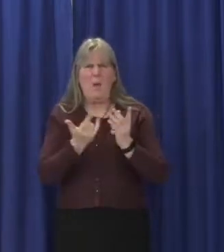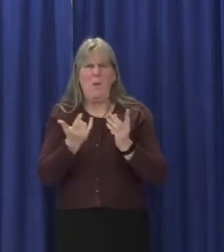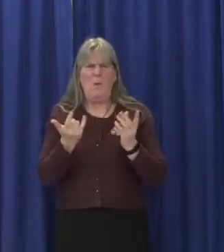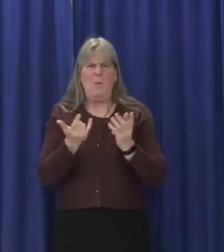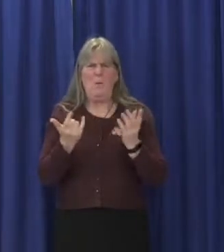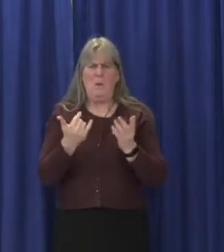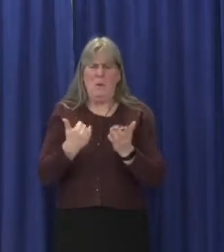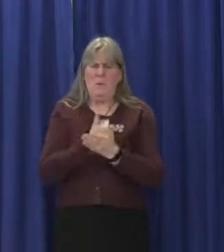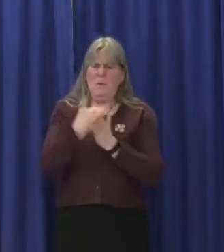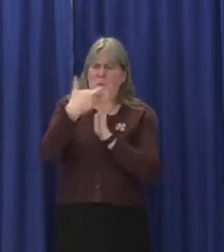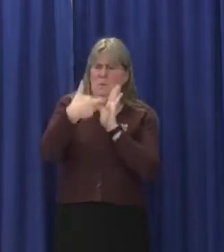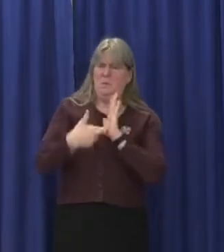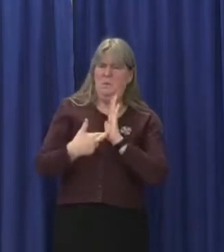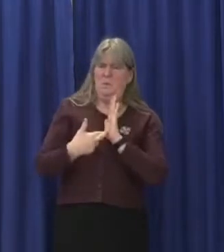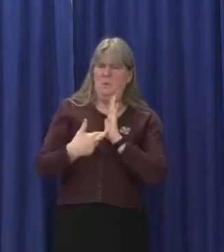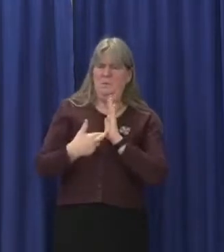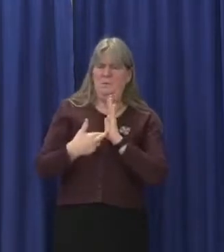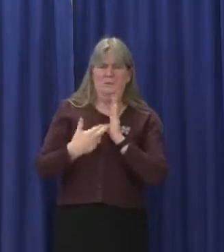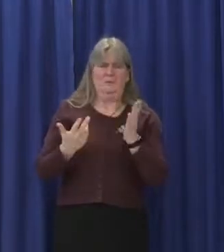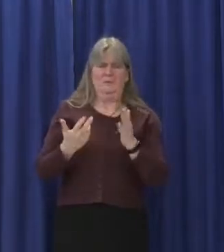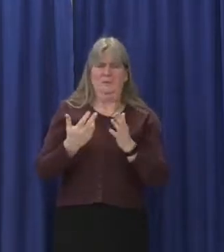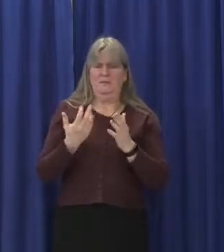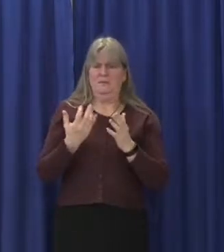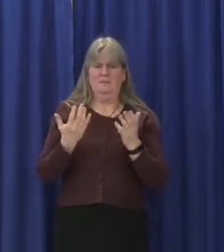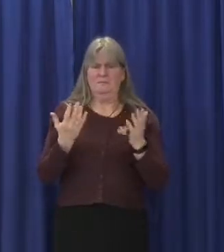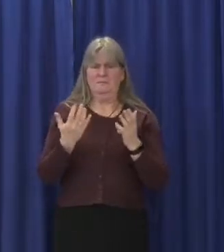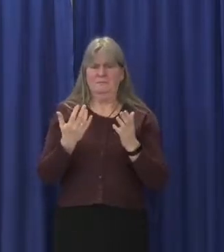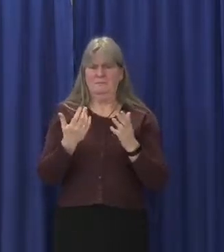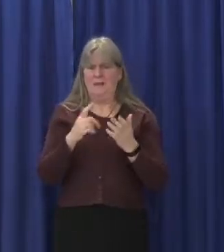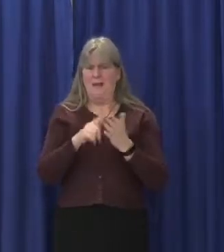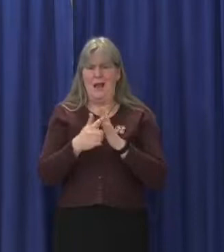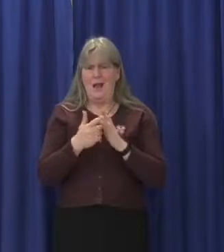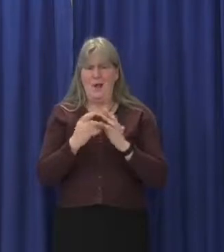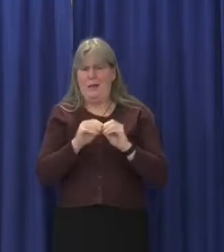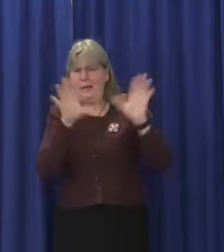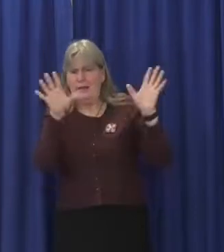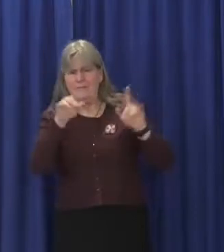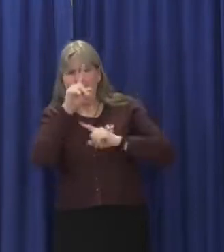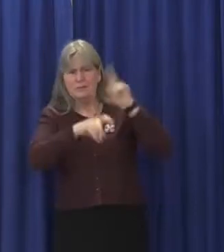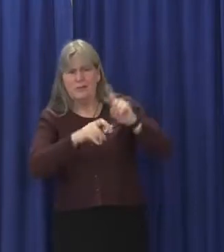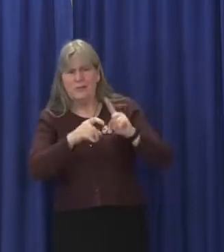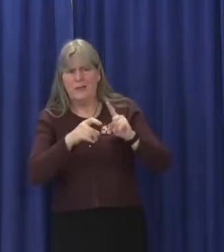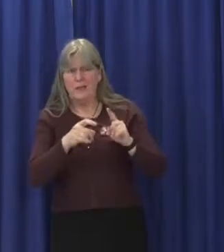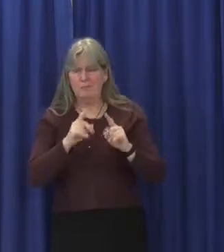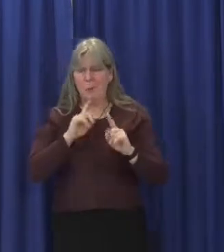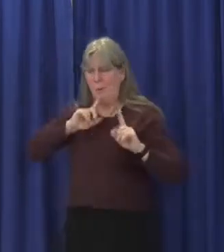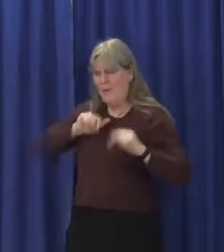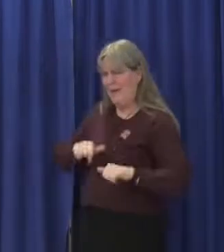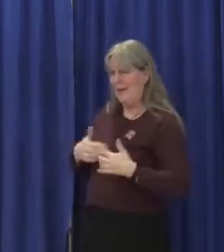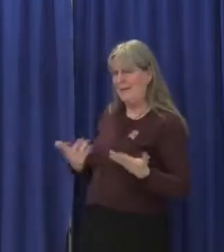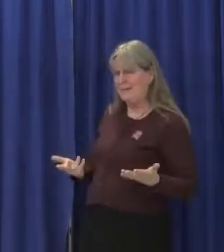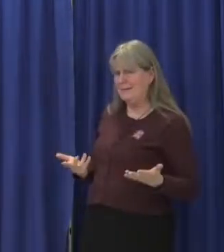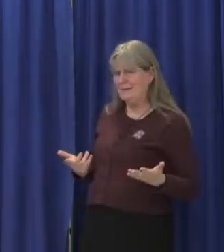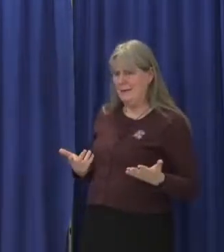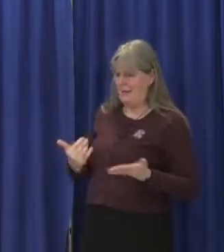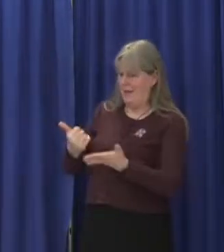restrictions at 7:00 PM on a Friday help government transparency during a pandemic?